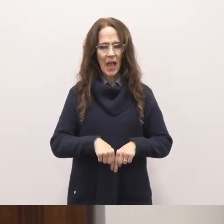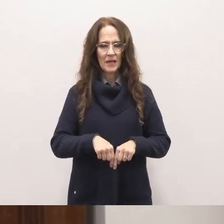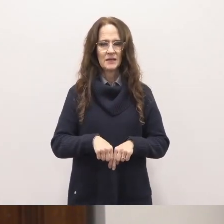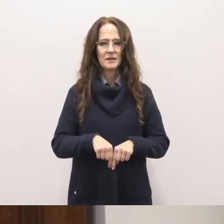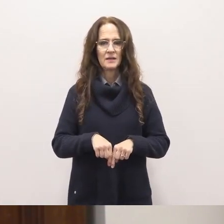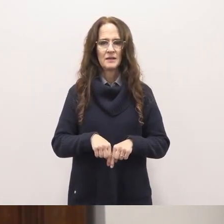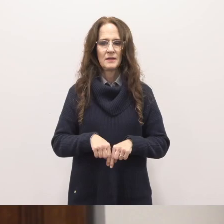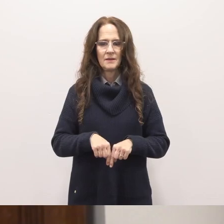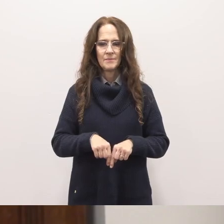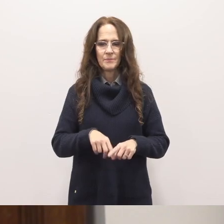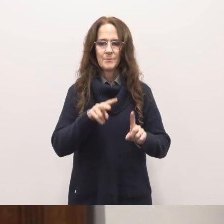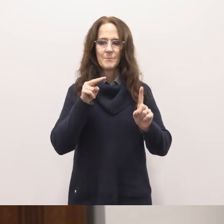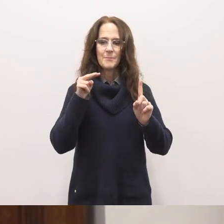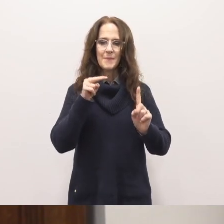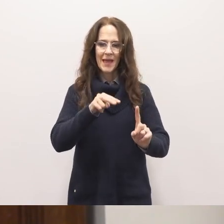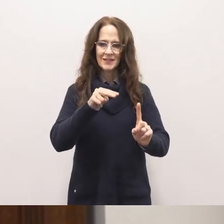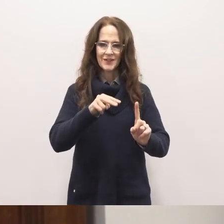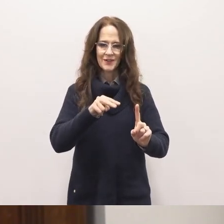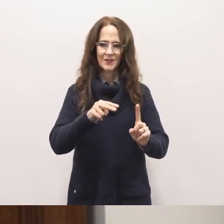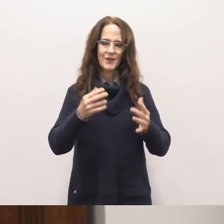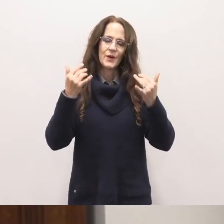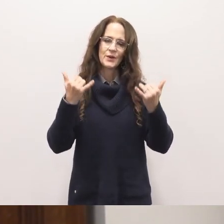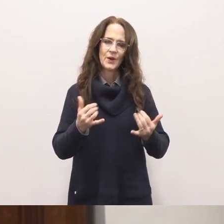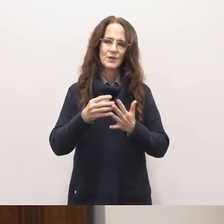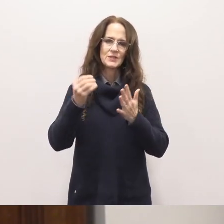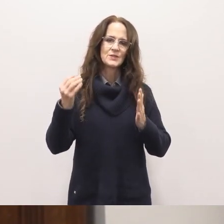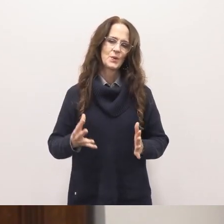are mentoring her current students.